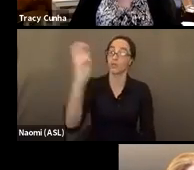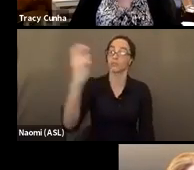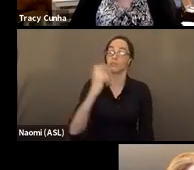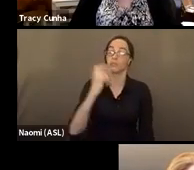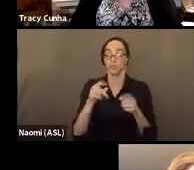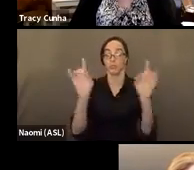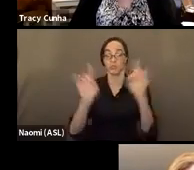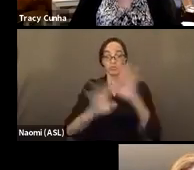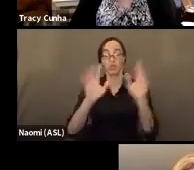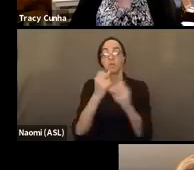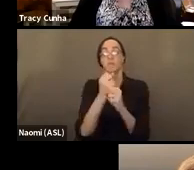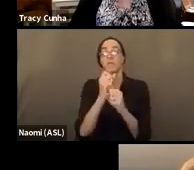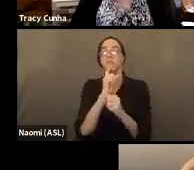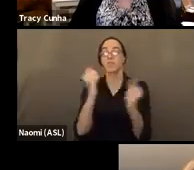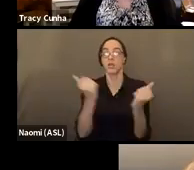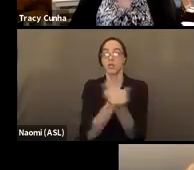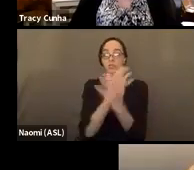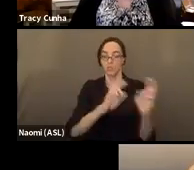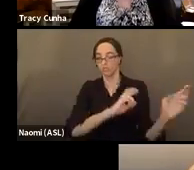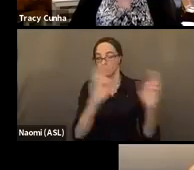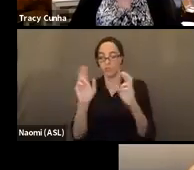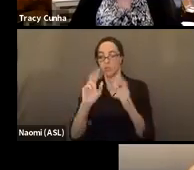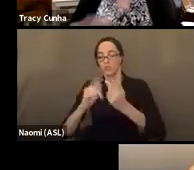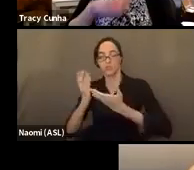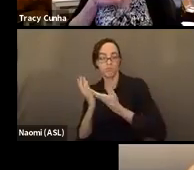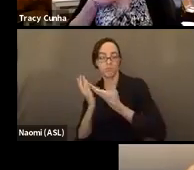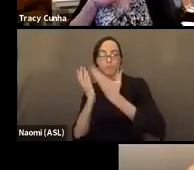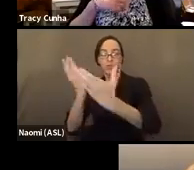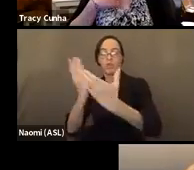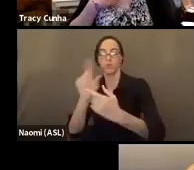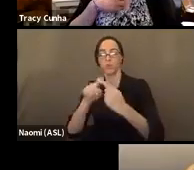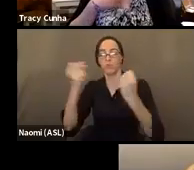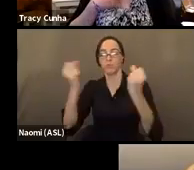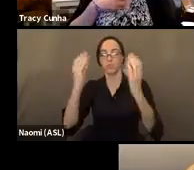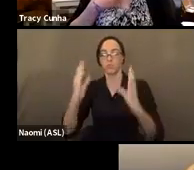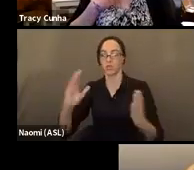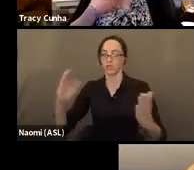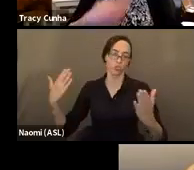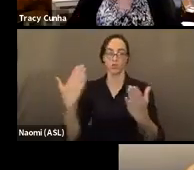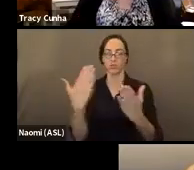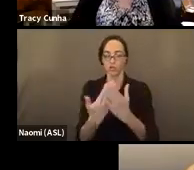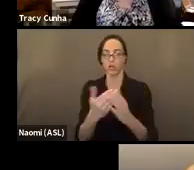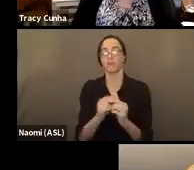go when the driver arrives also have a plan where do you want to go whether it's a friend's house